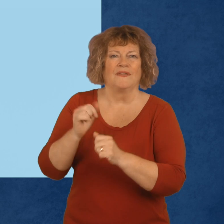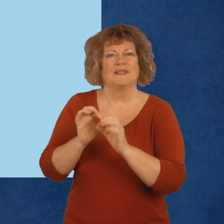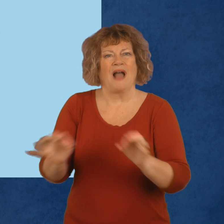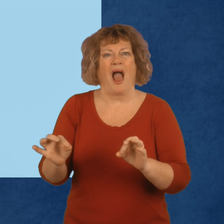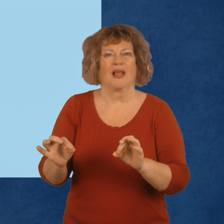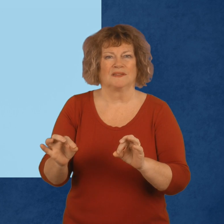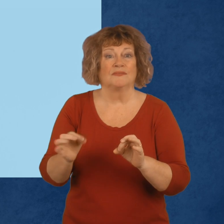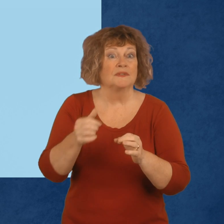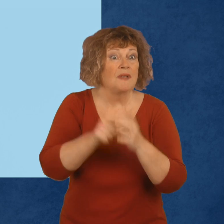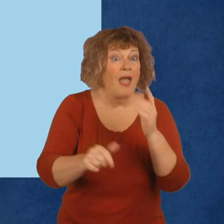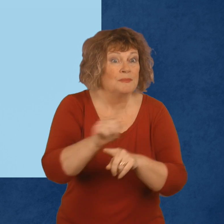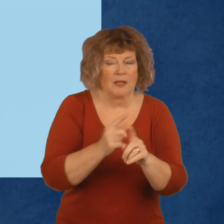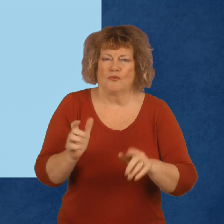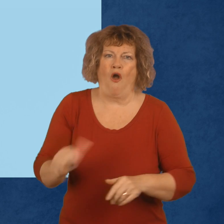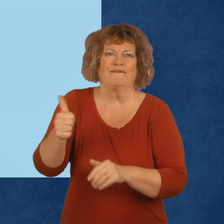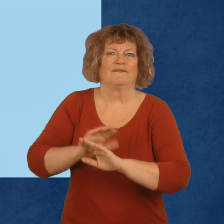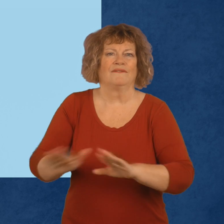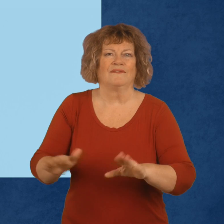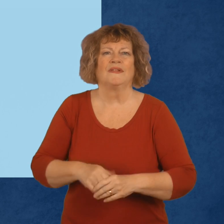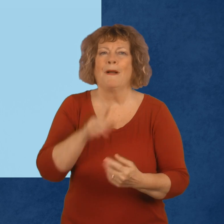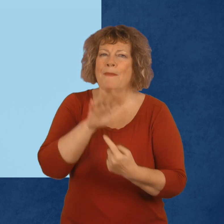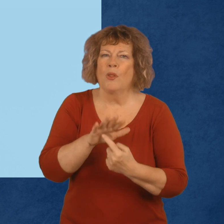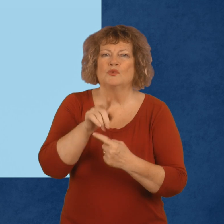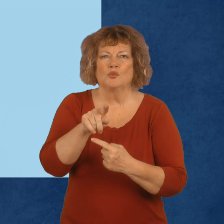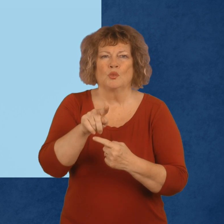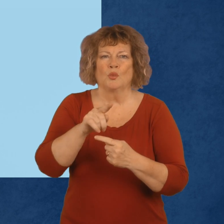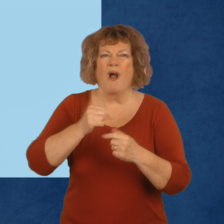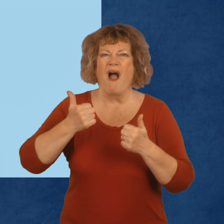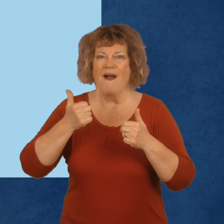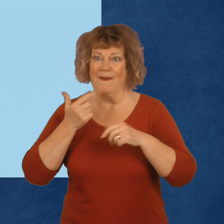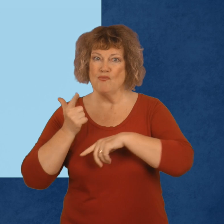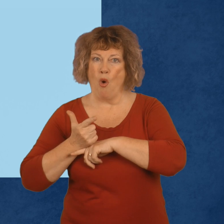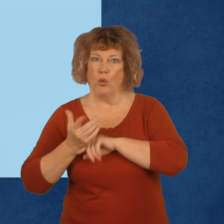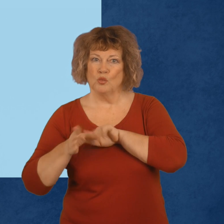in the hearing. This is a criminal offence.